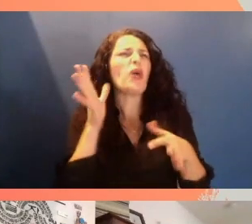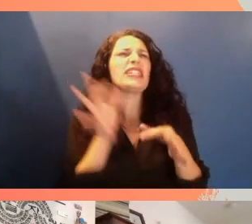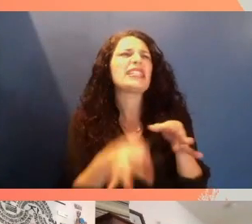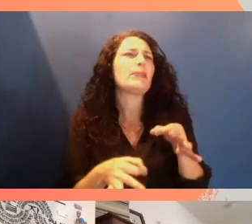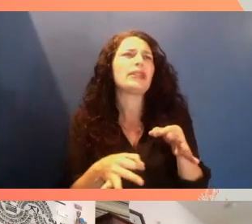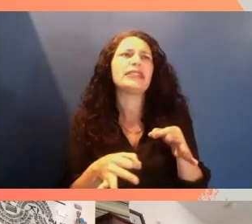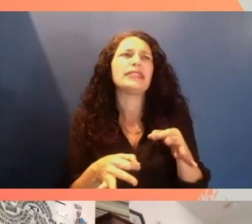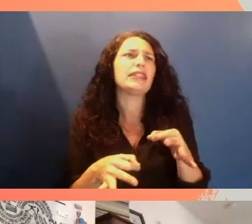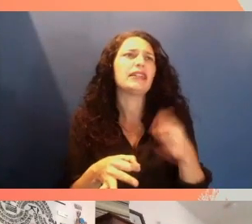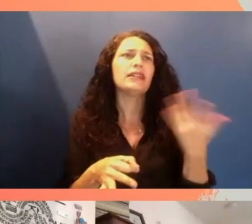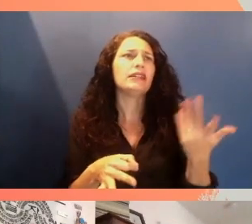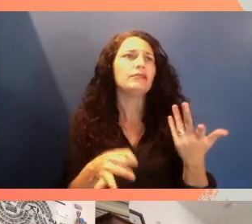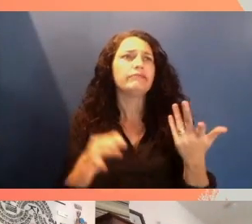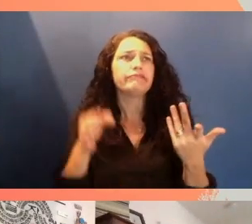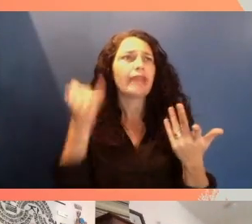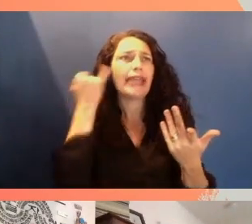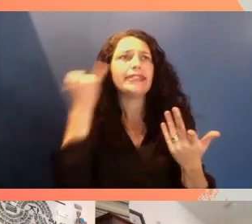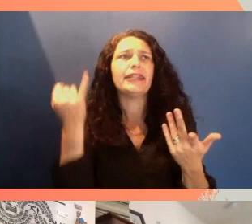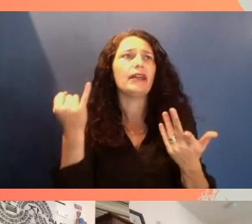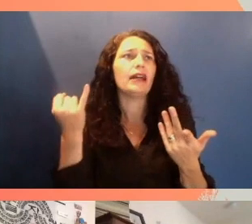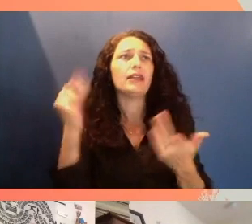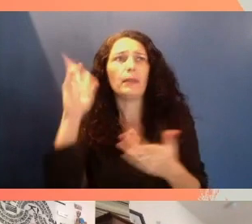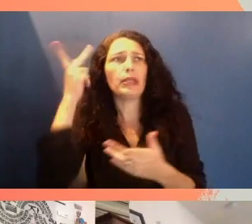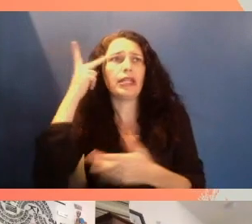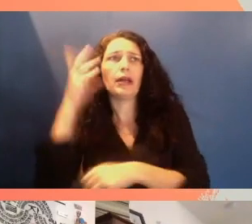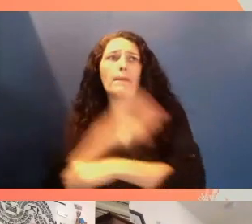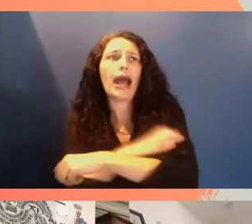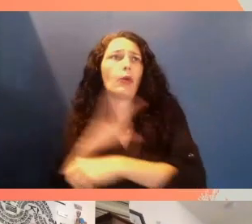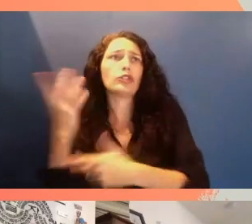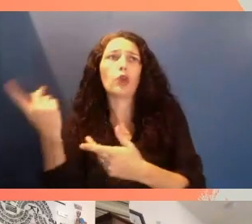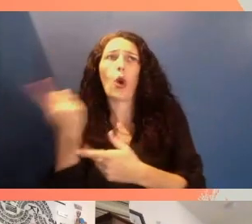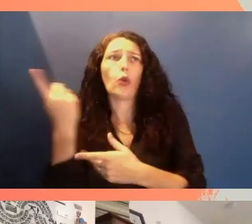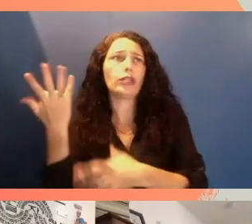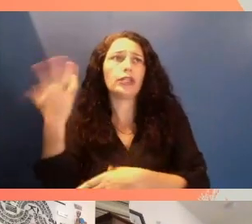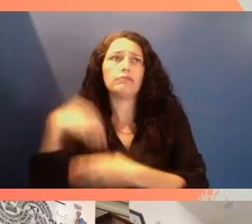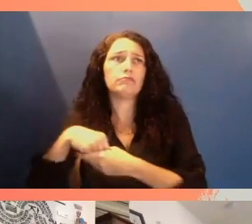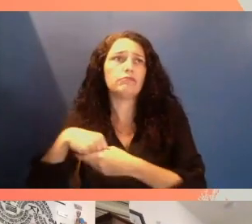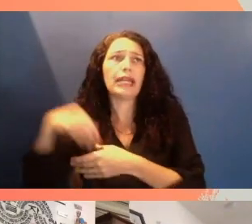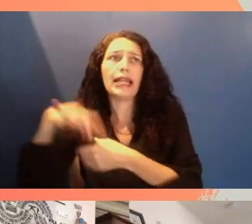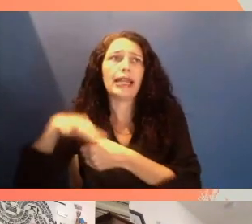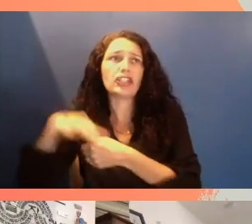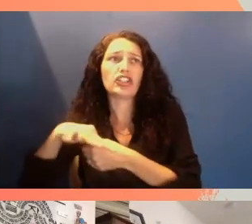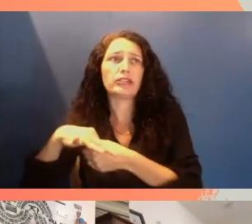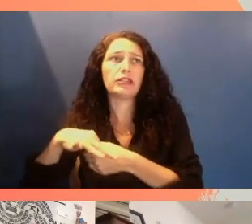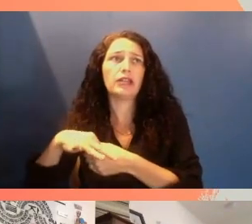in just elections which isn't, right? And elections come and elections go and there'll always be another one,